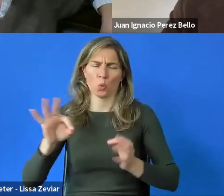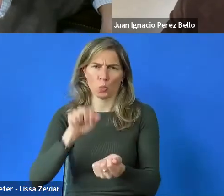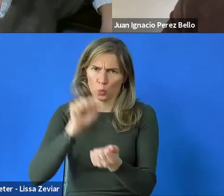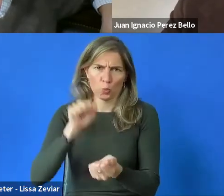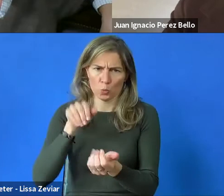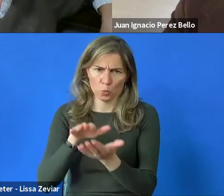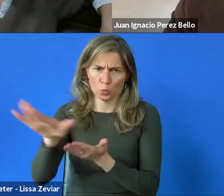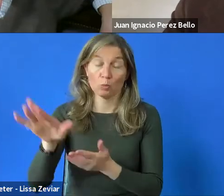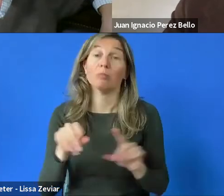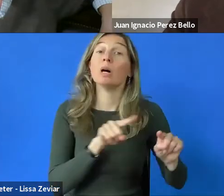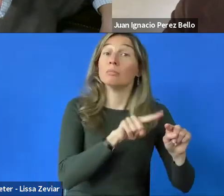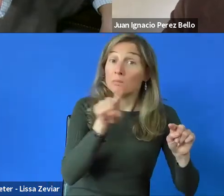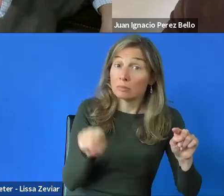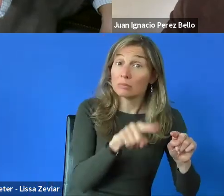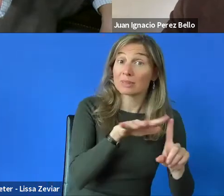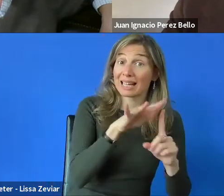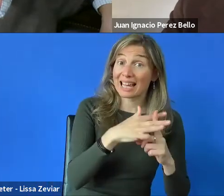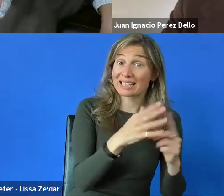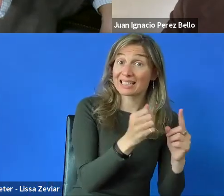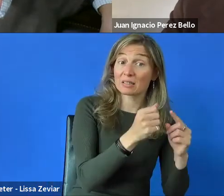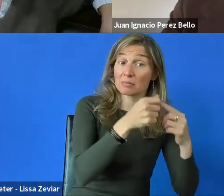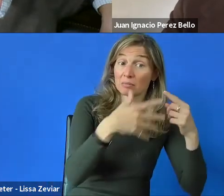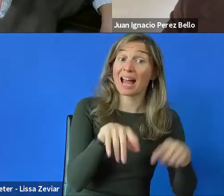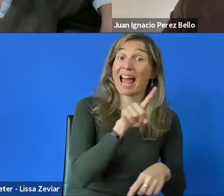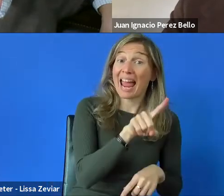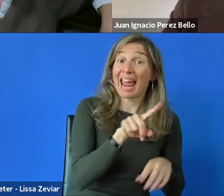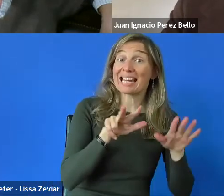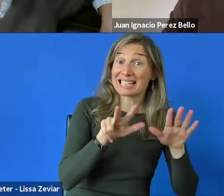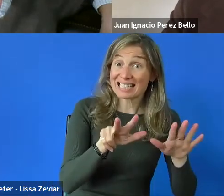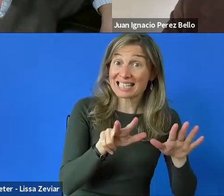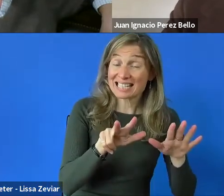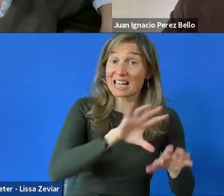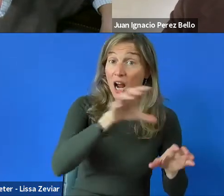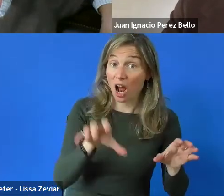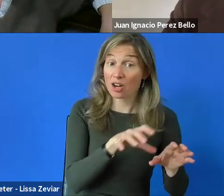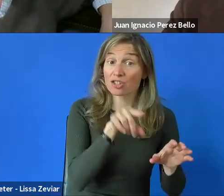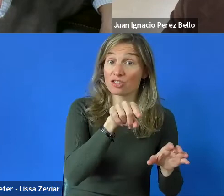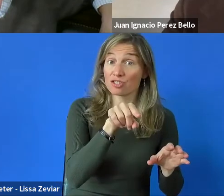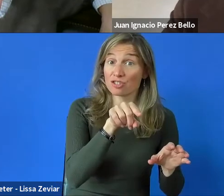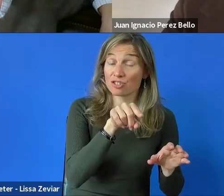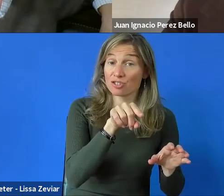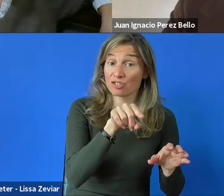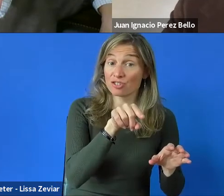to only 18 countries out of the great number of countries